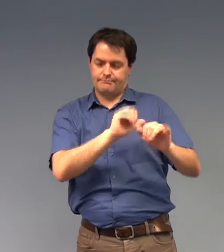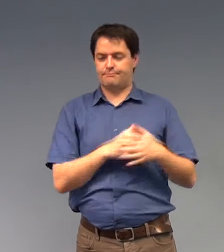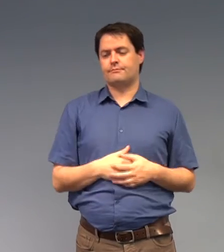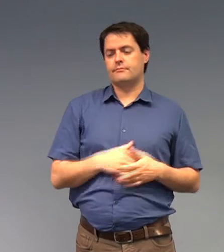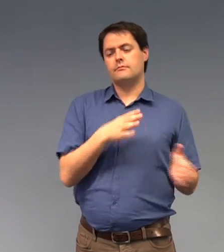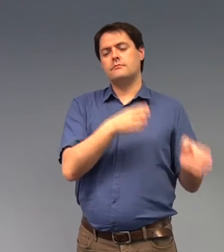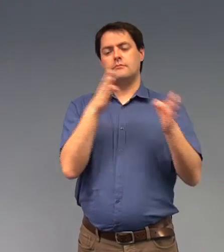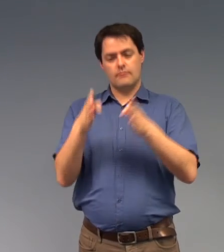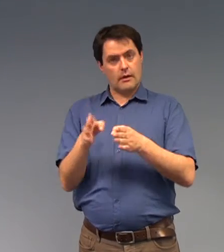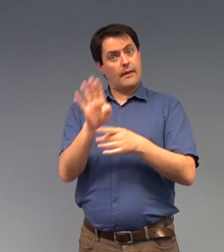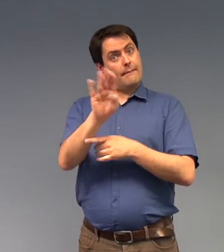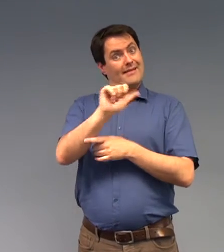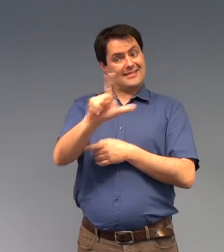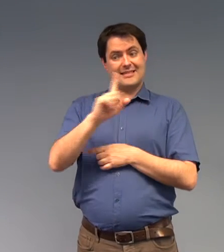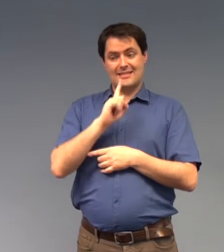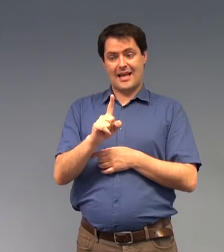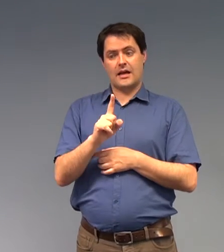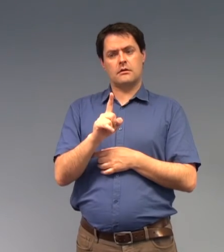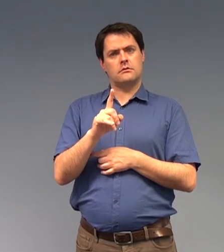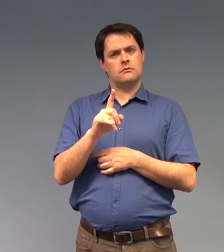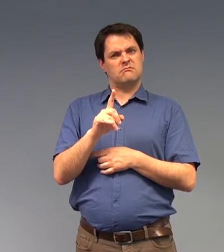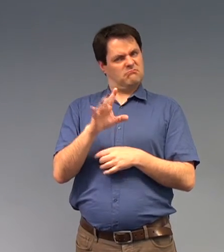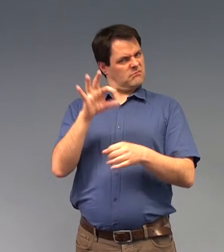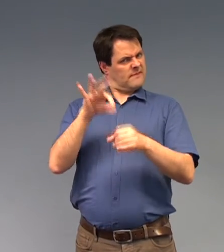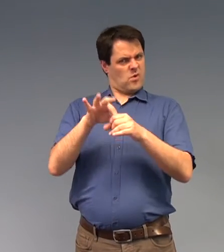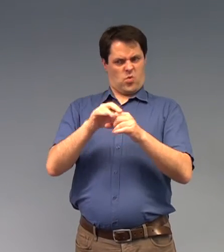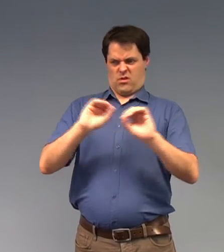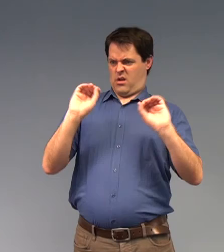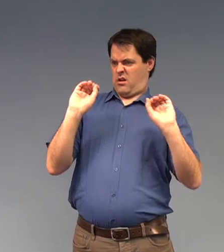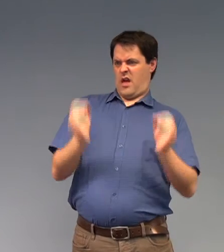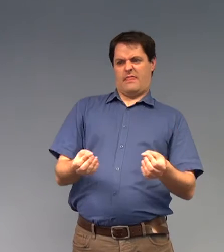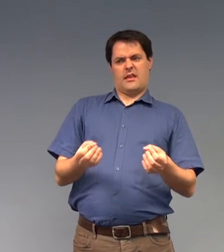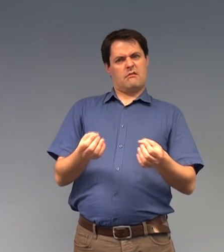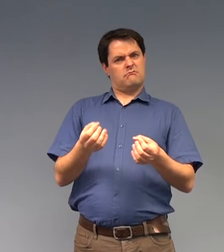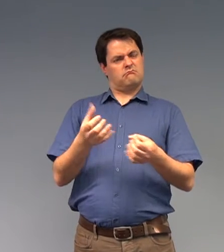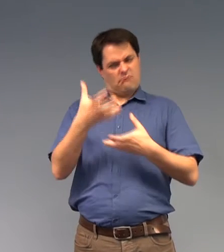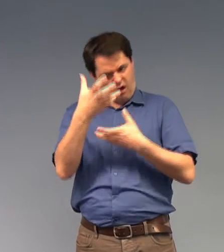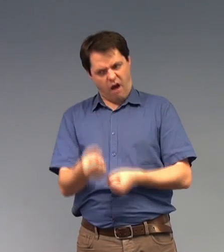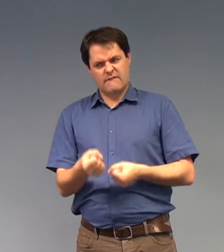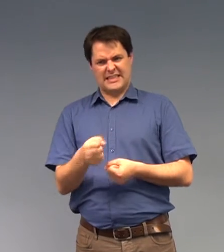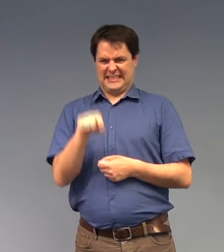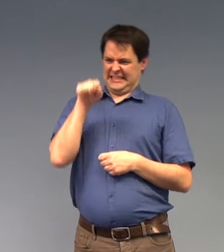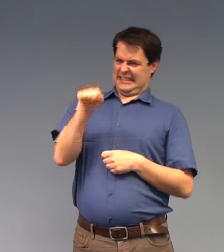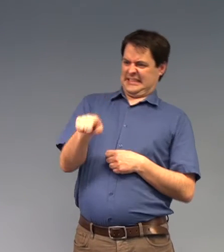And this was a news article to do with government.